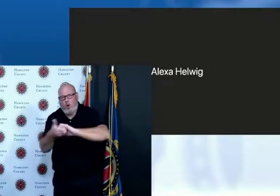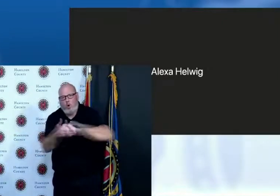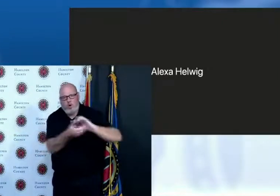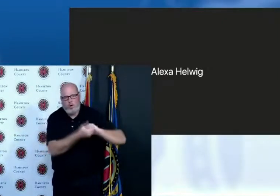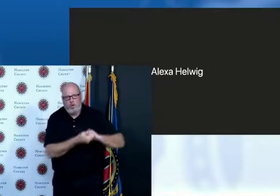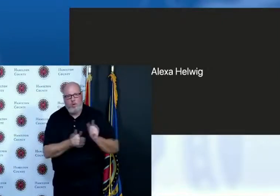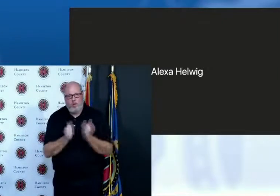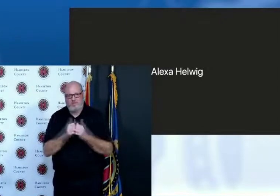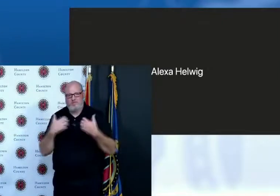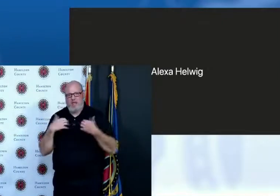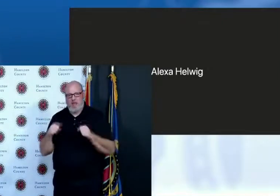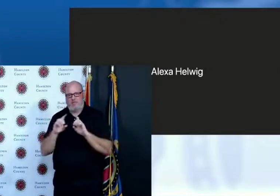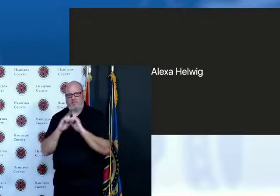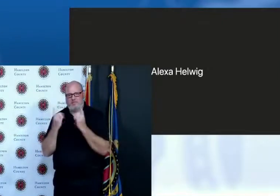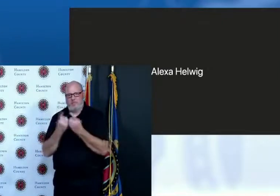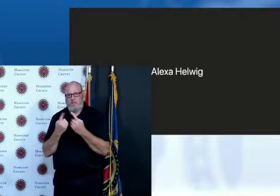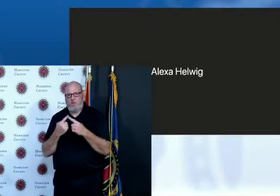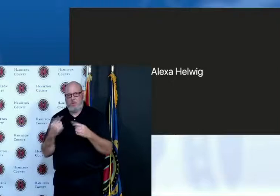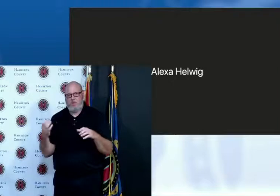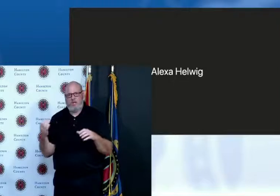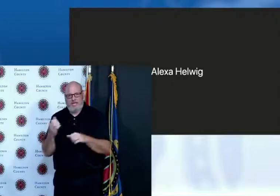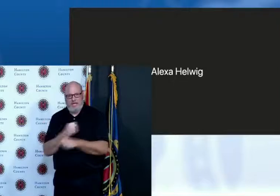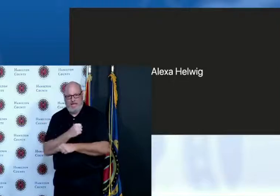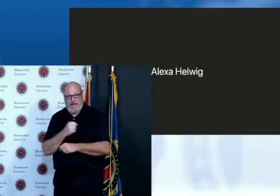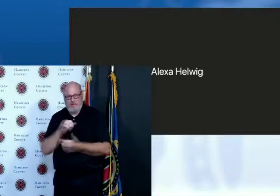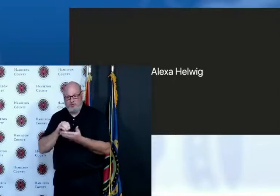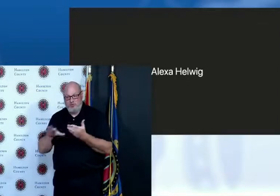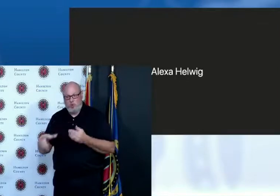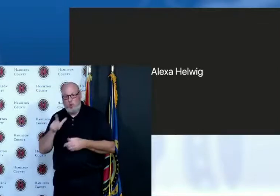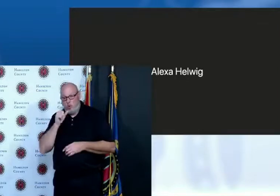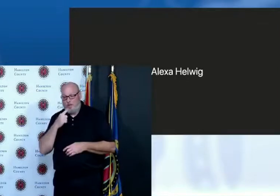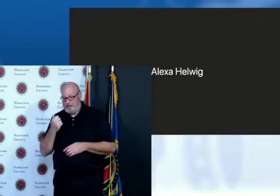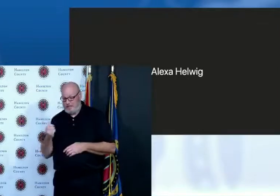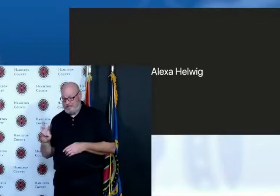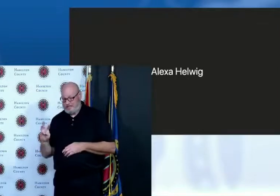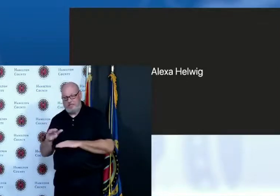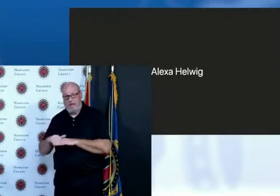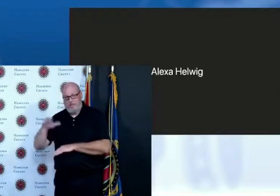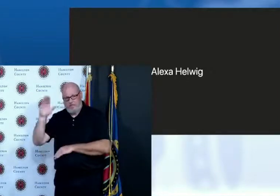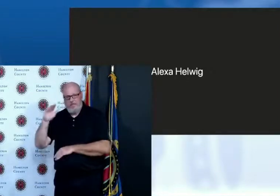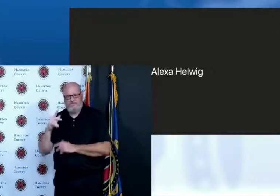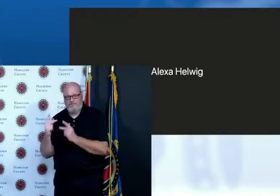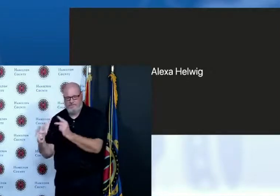there anything in the works or have any schools reach out to the health department yes we have